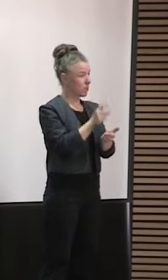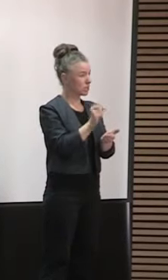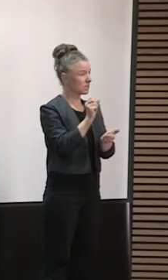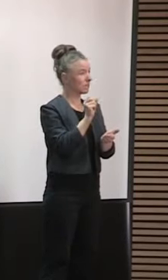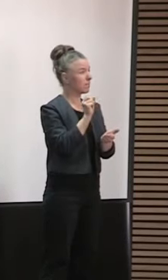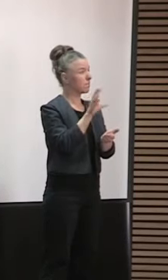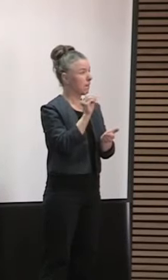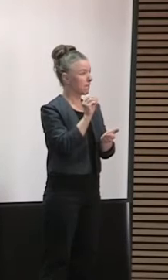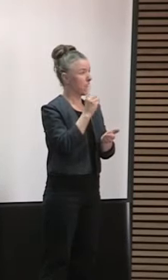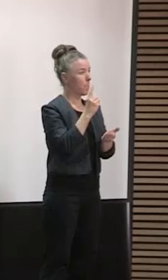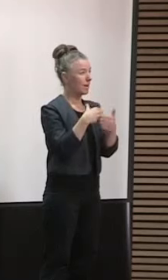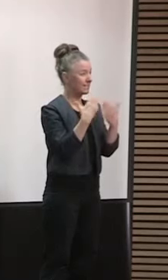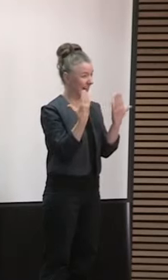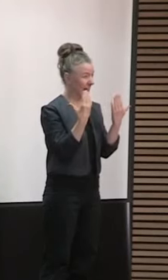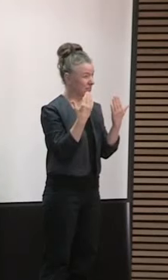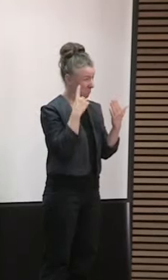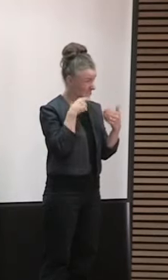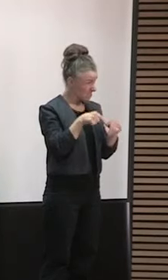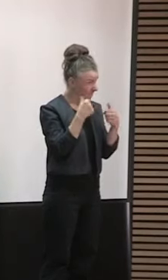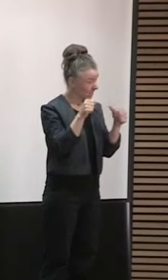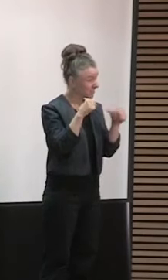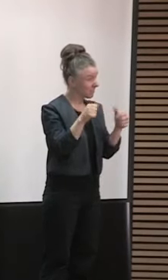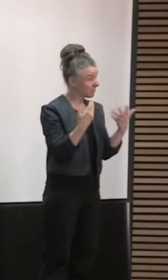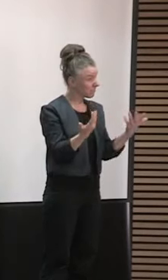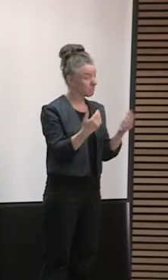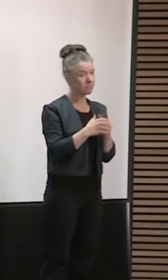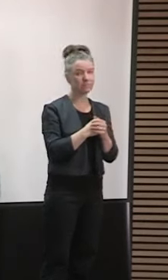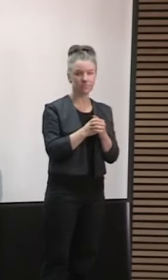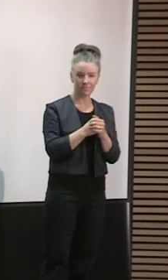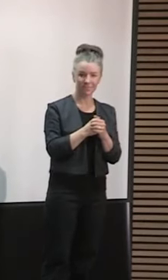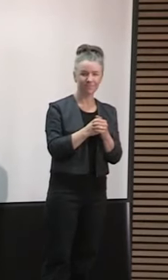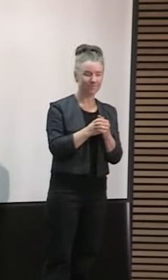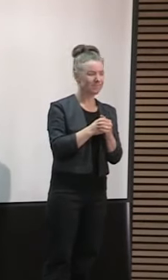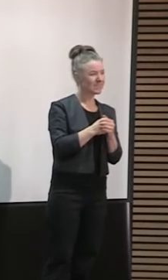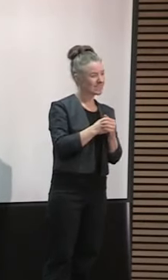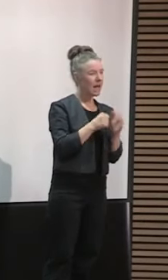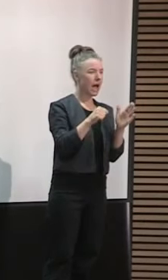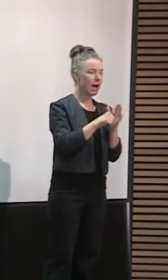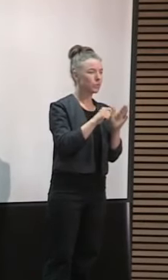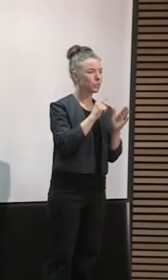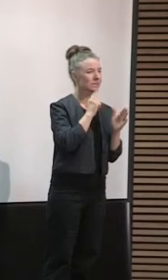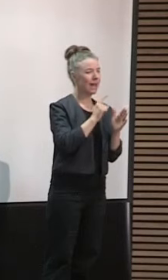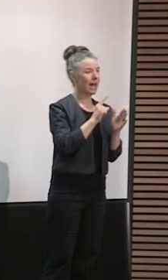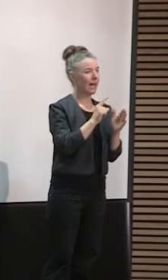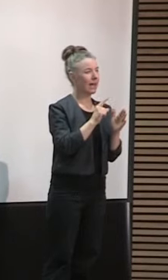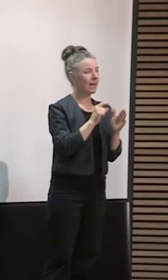say something different to you, Minister, I think that despite testing of family and